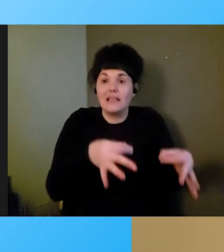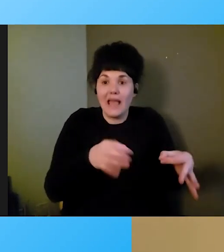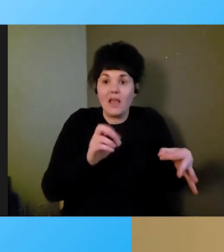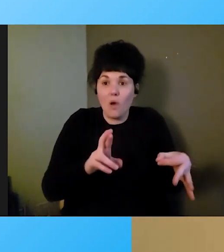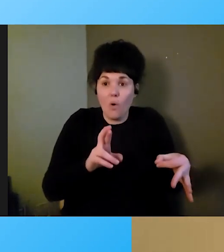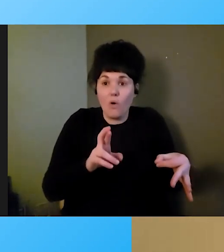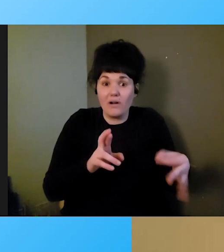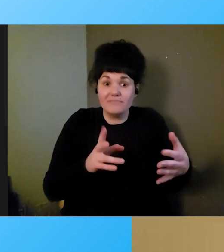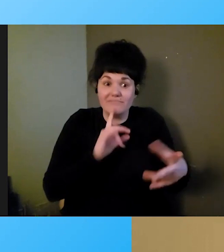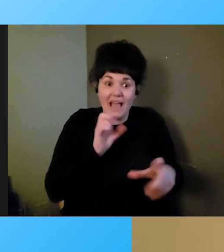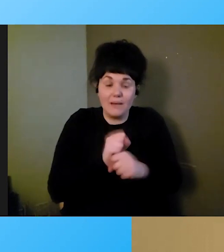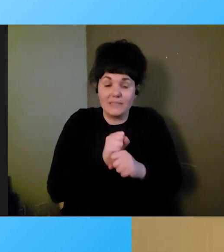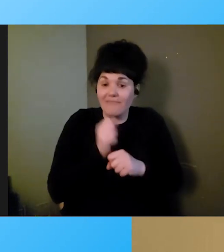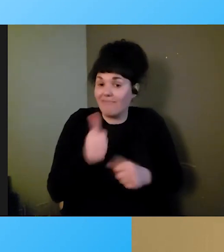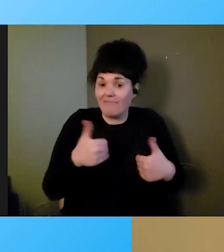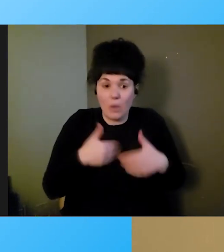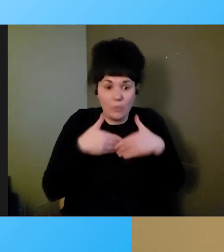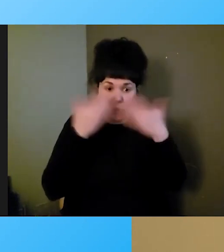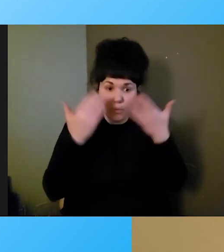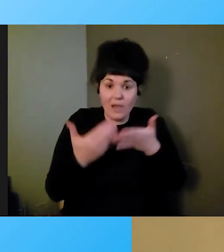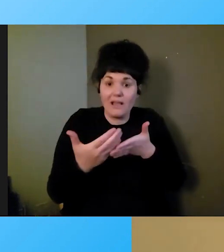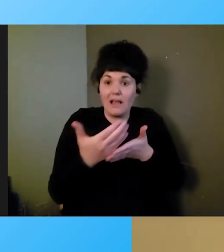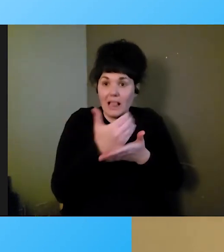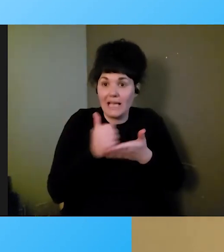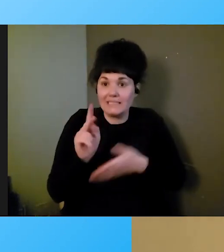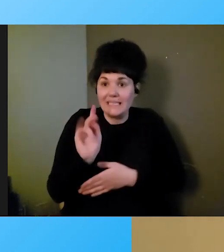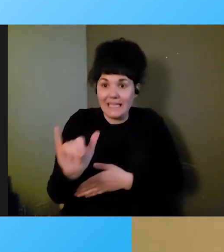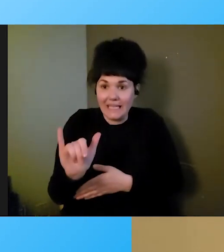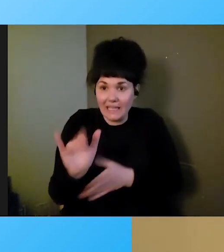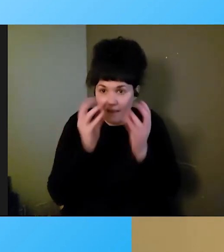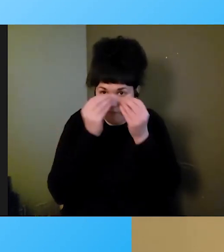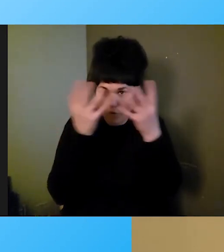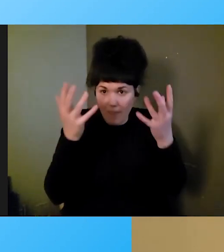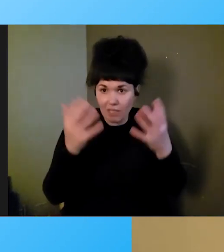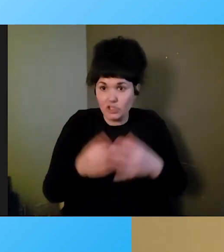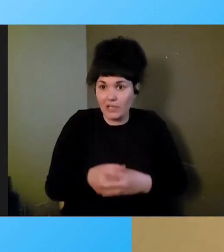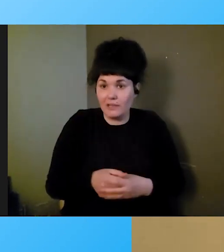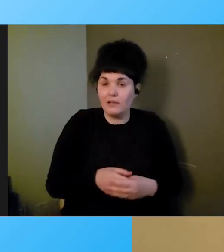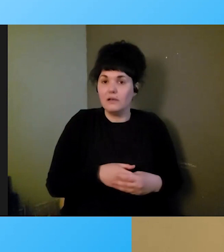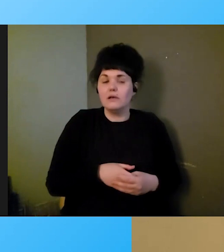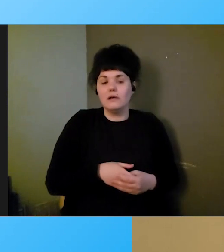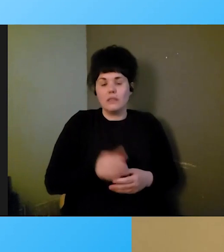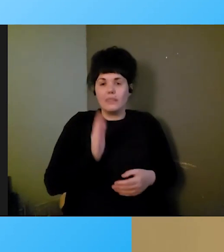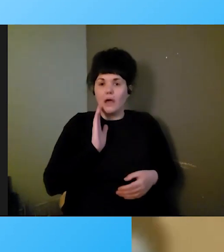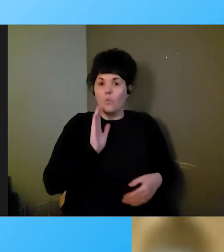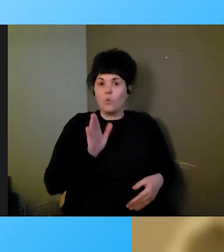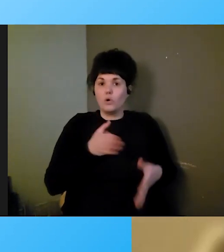absence of collecting key information that would result in